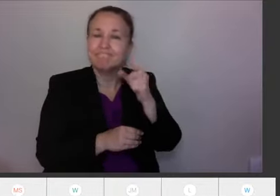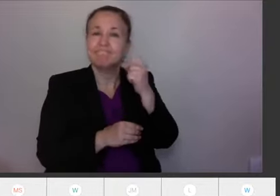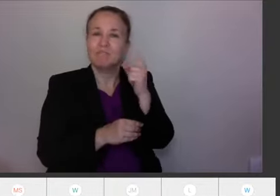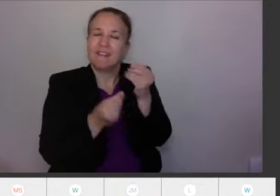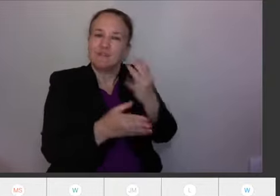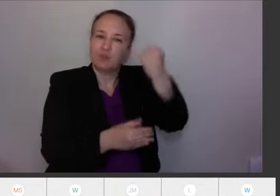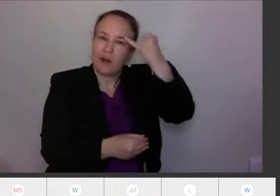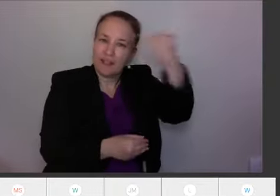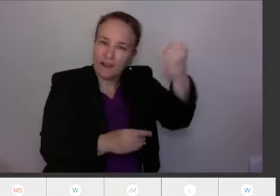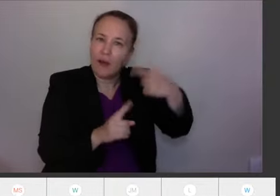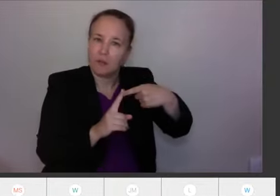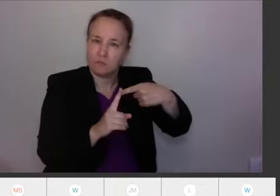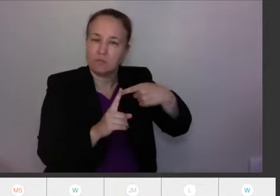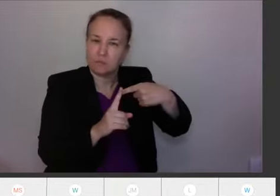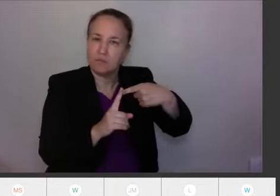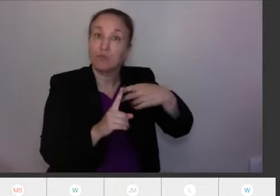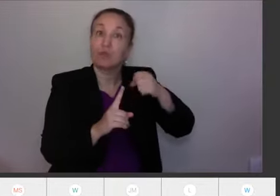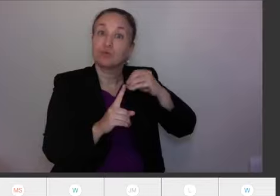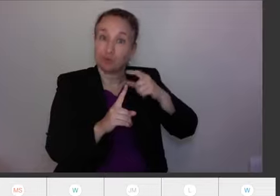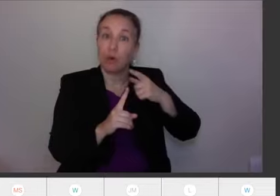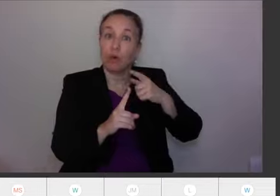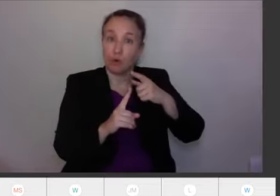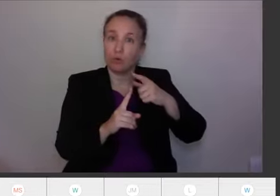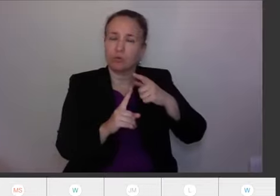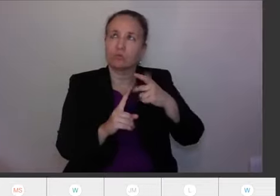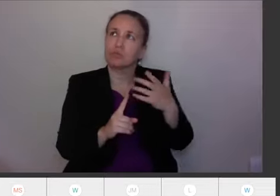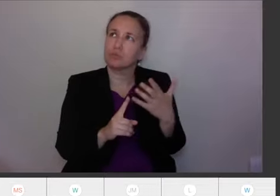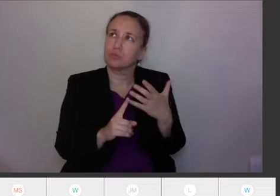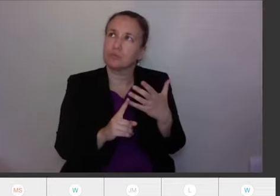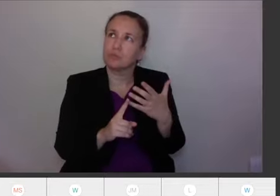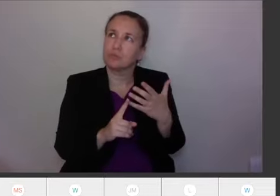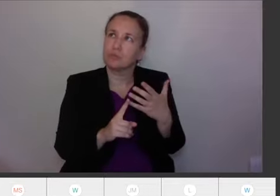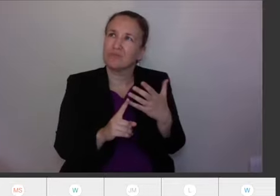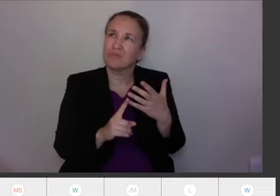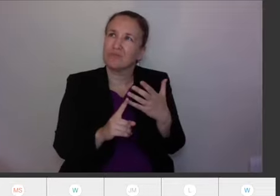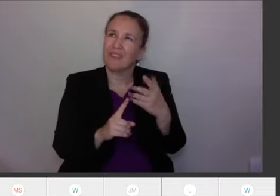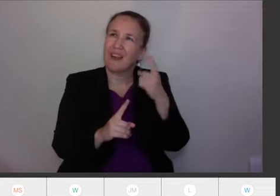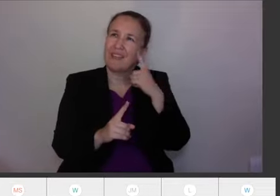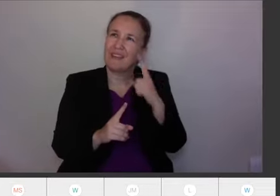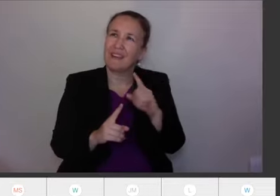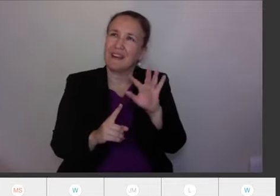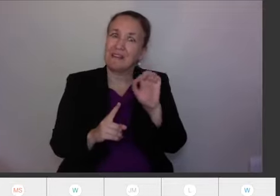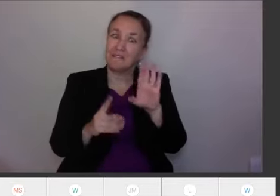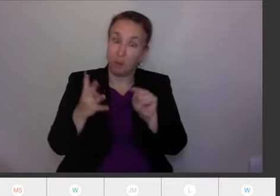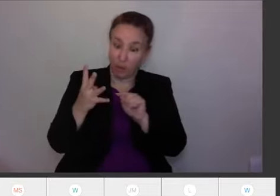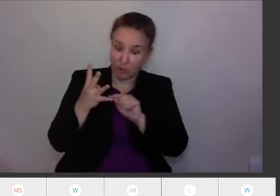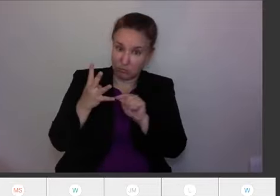the beginning of well it would have been i think it was in late february that our first people were tested